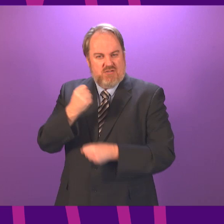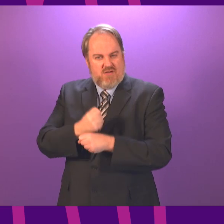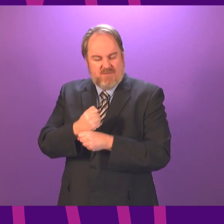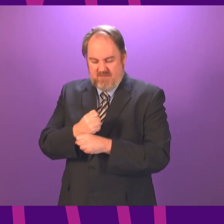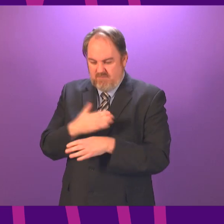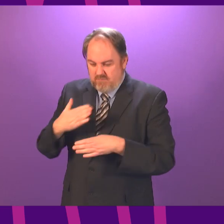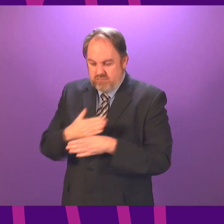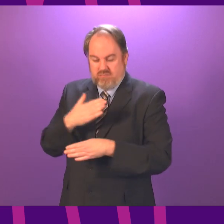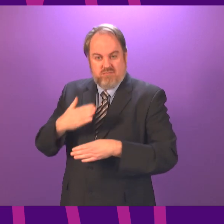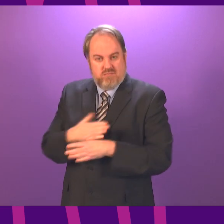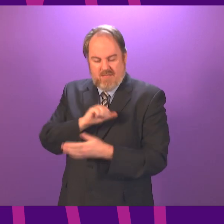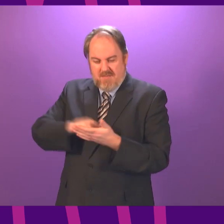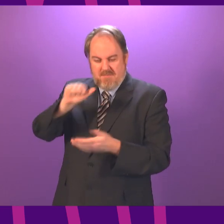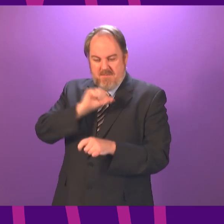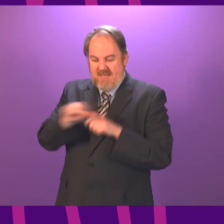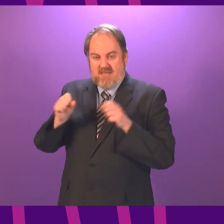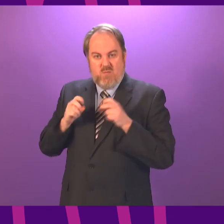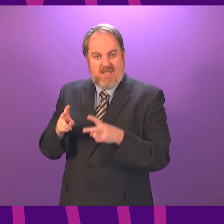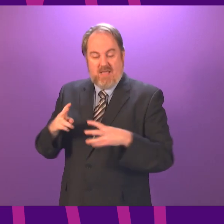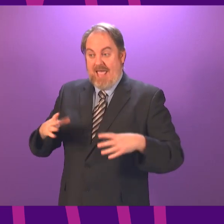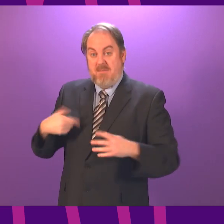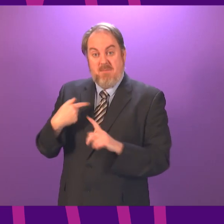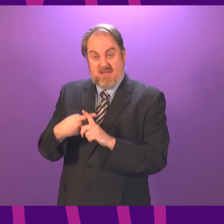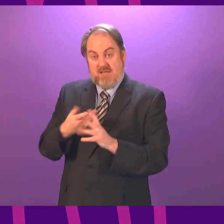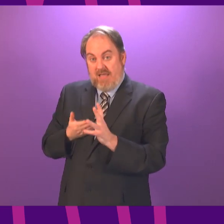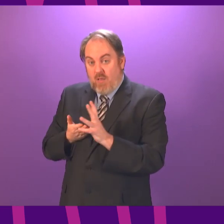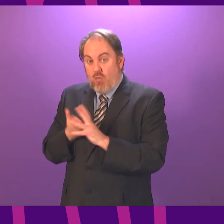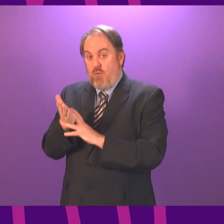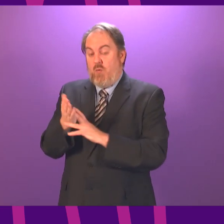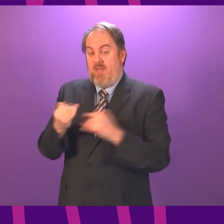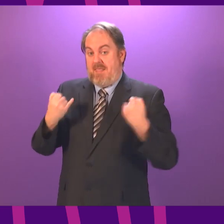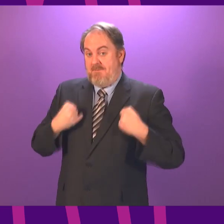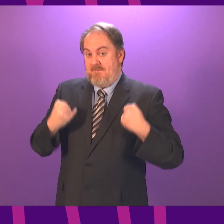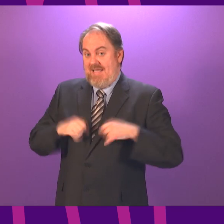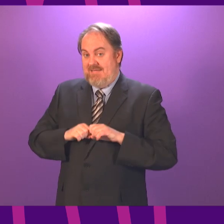to steer the country through the pandemic as safely as possible. That is still my focus